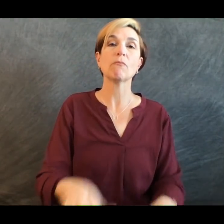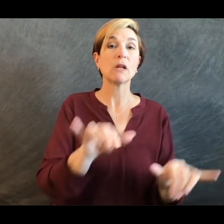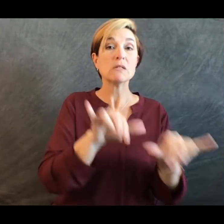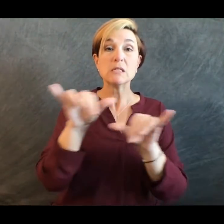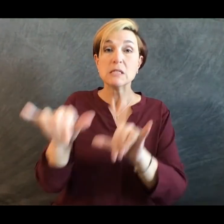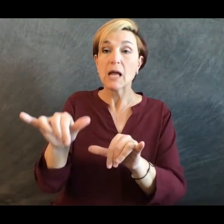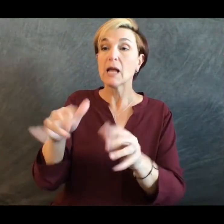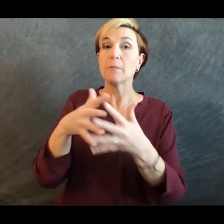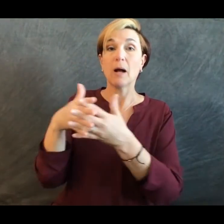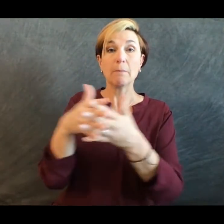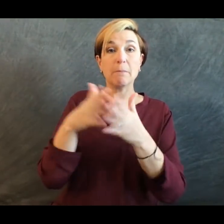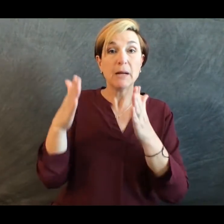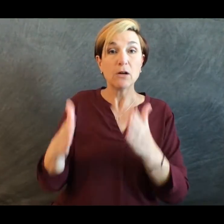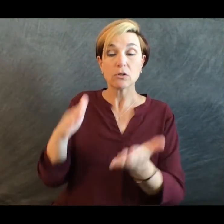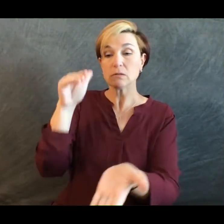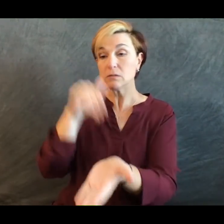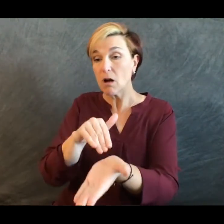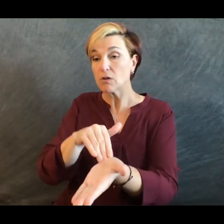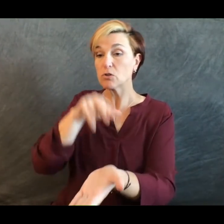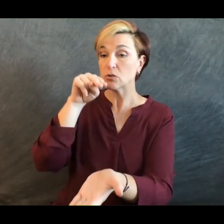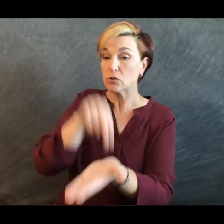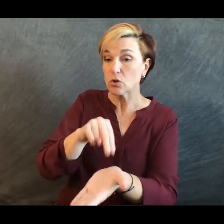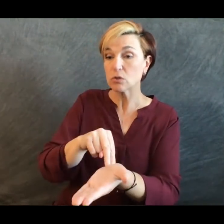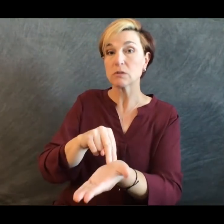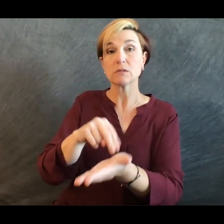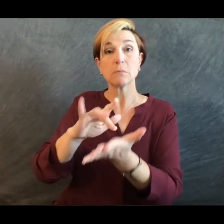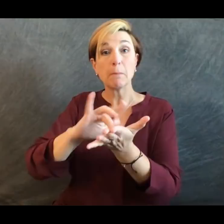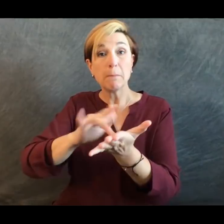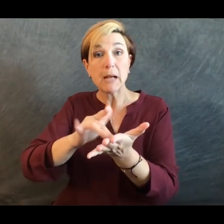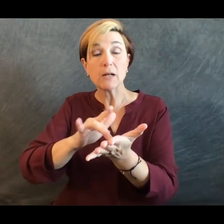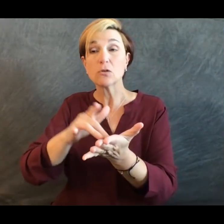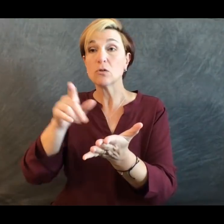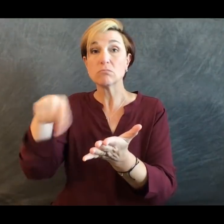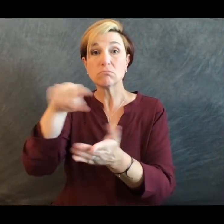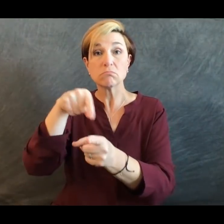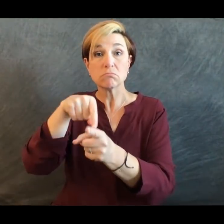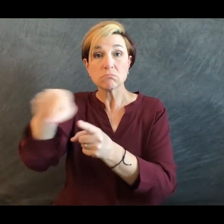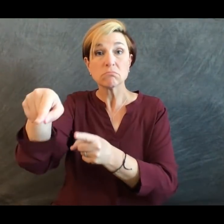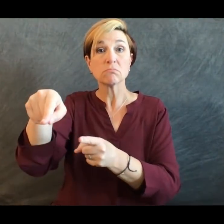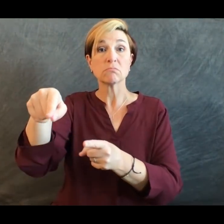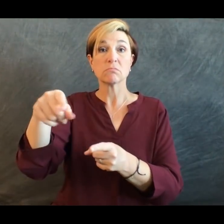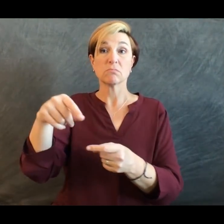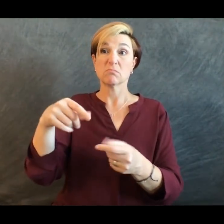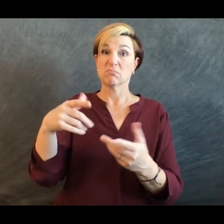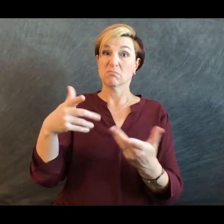and all of the medical people we've kept our fatality rate very very low compared